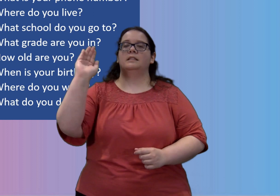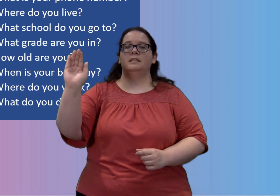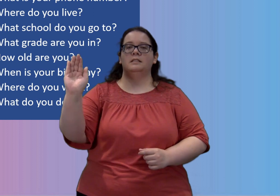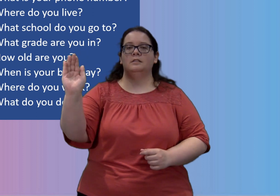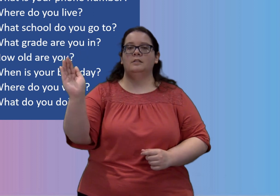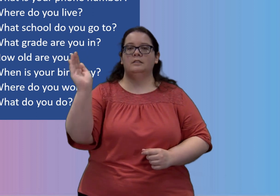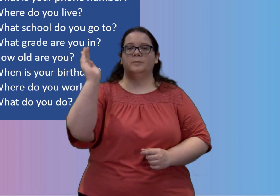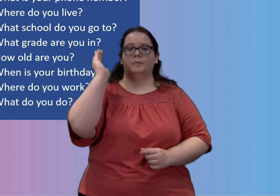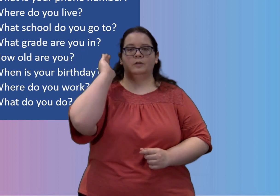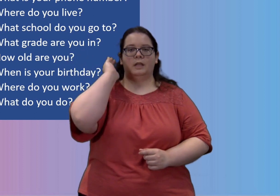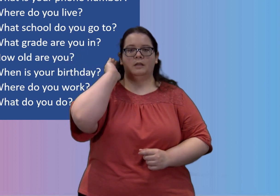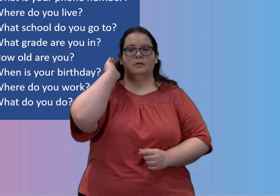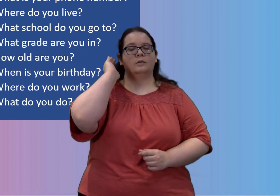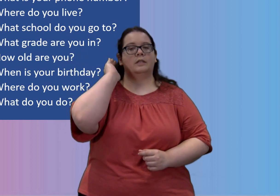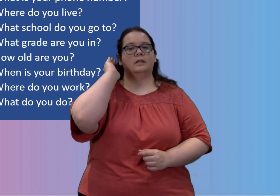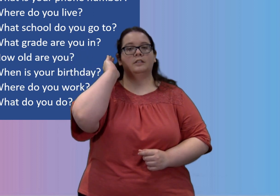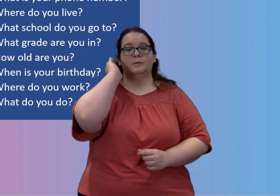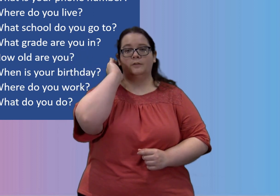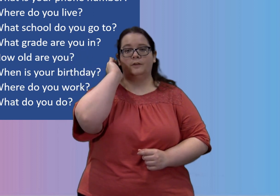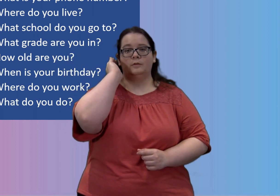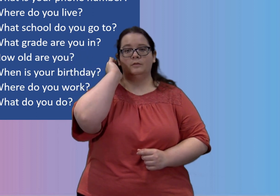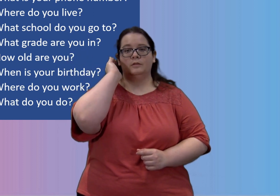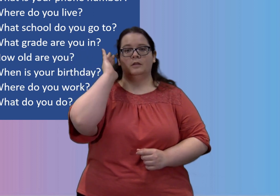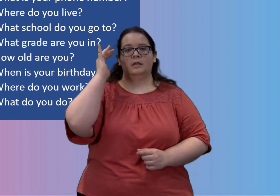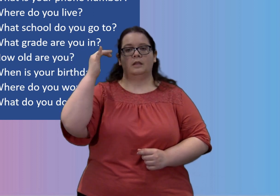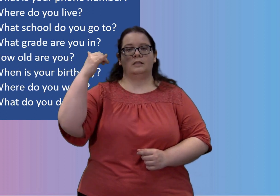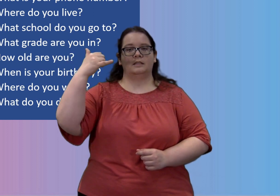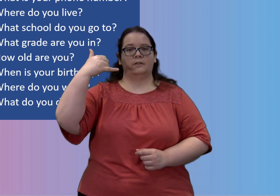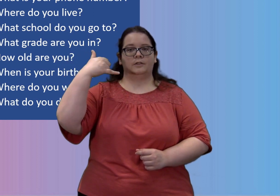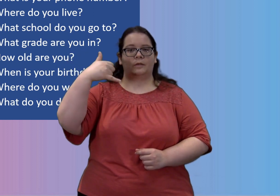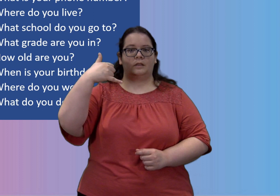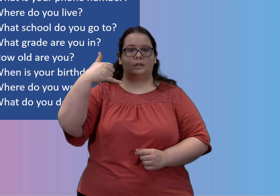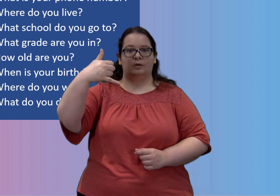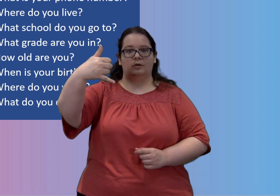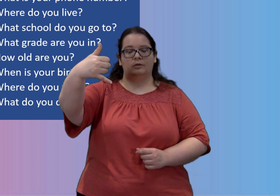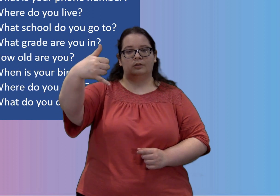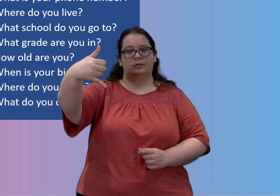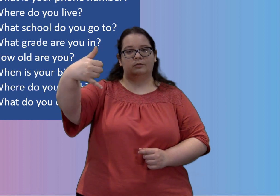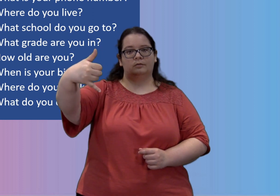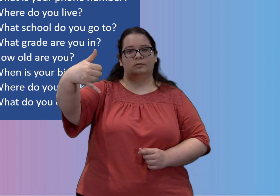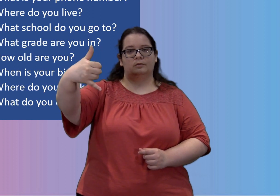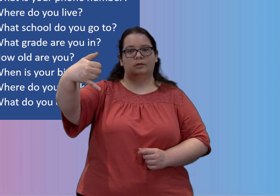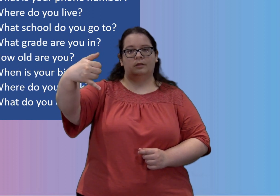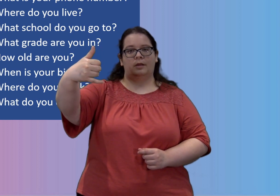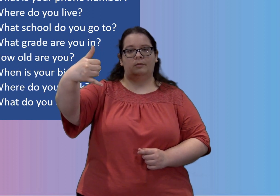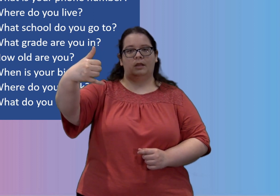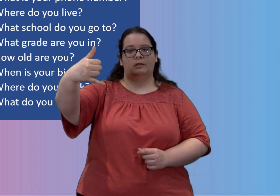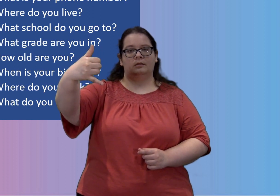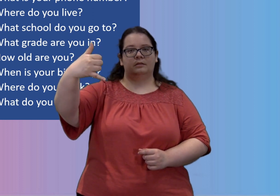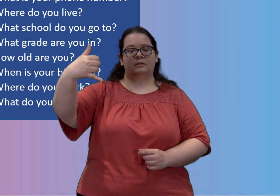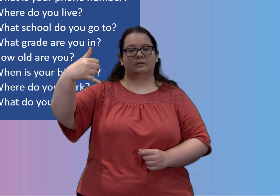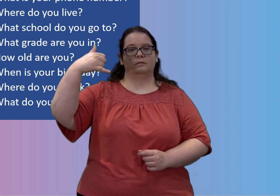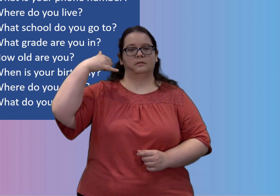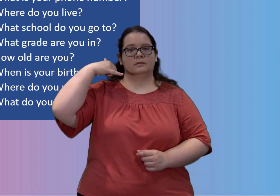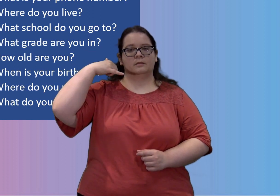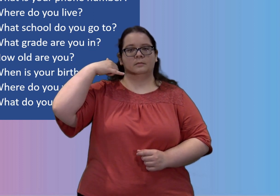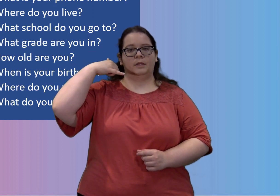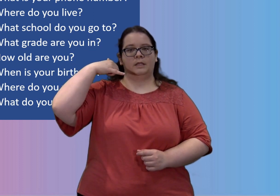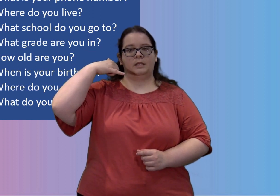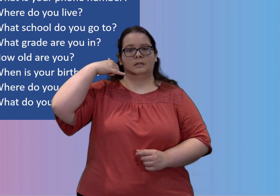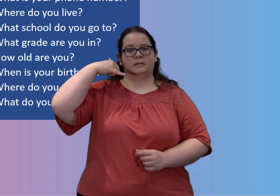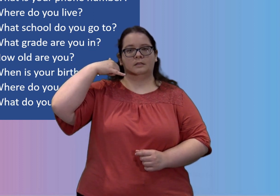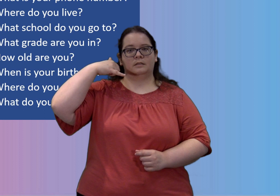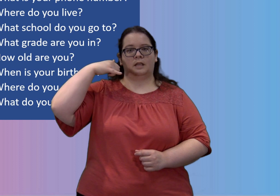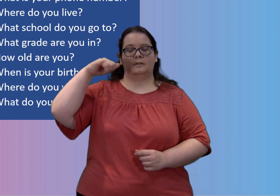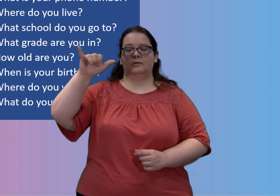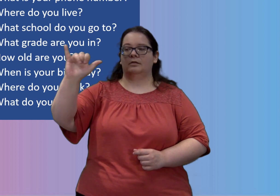this looks a bit more like holding a smartphone, instead of doing the old thumb and pinky sign that